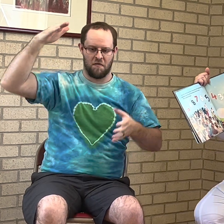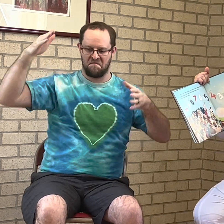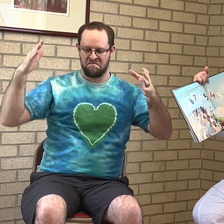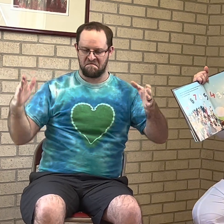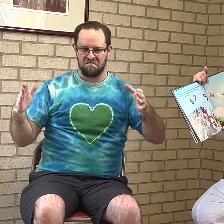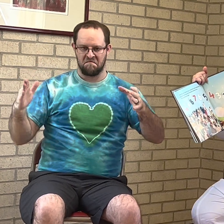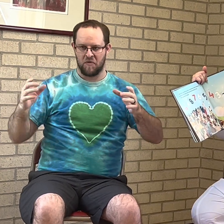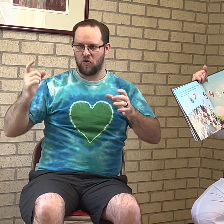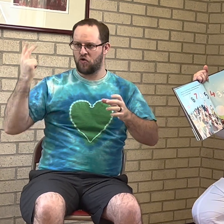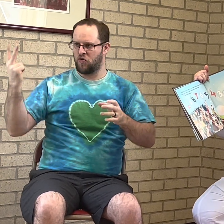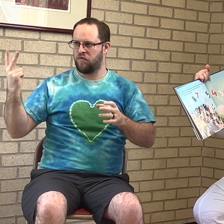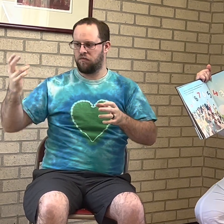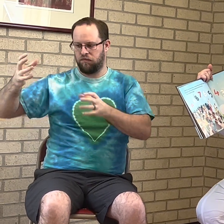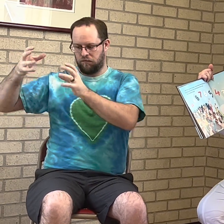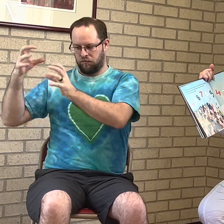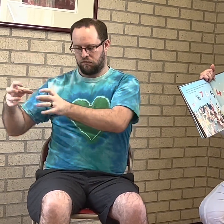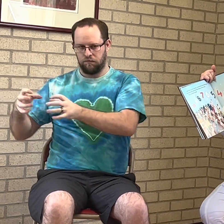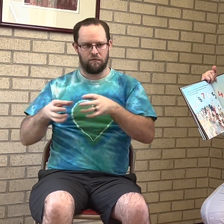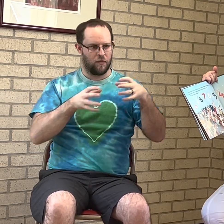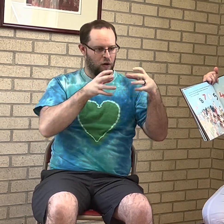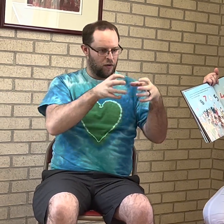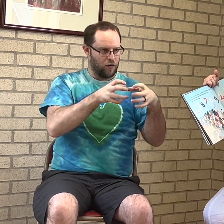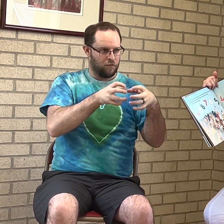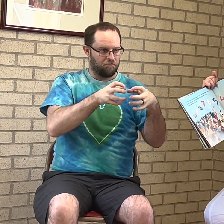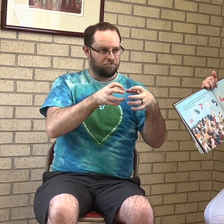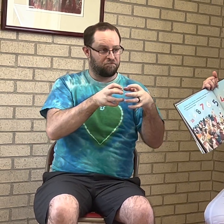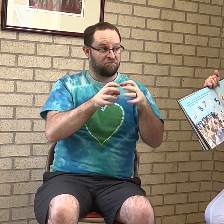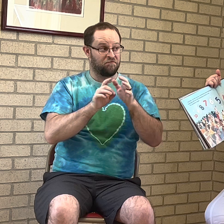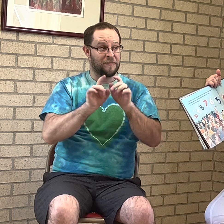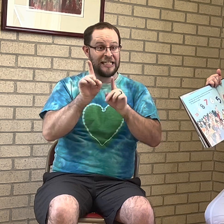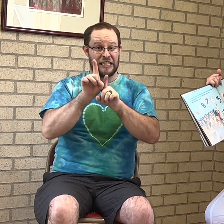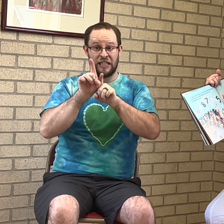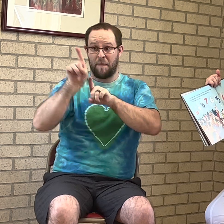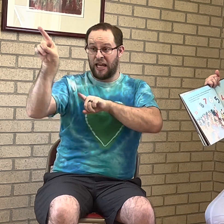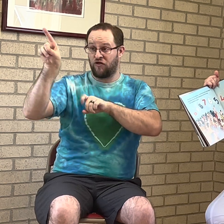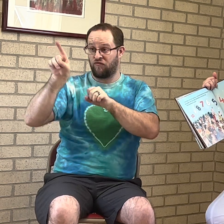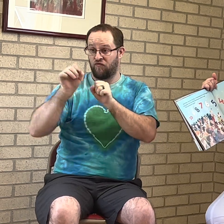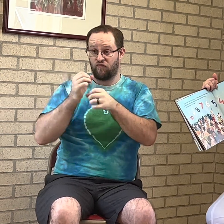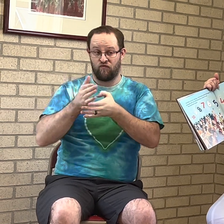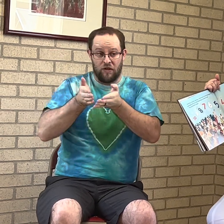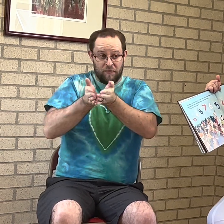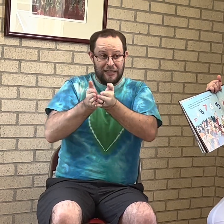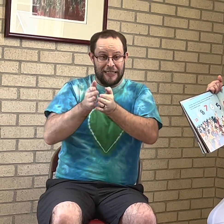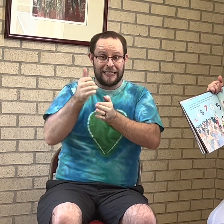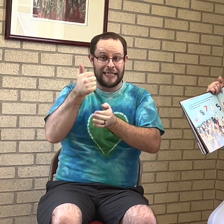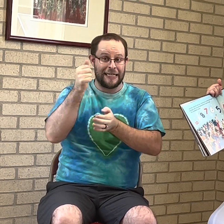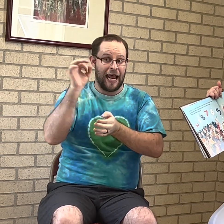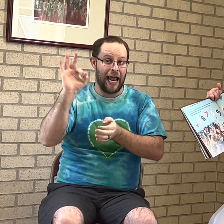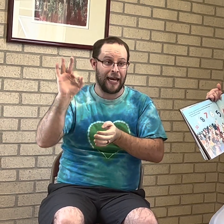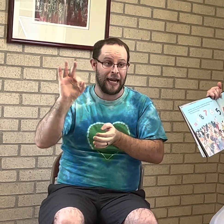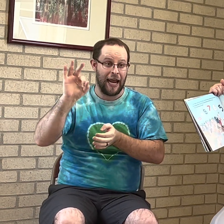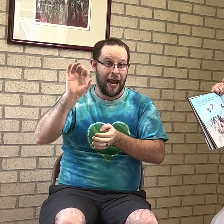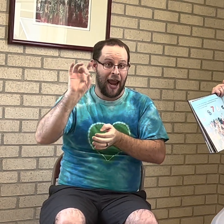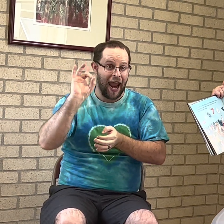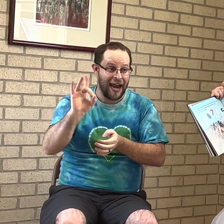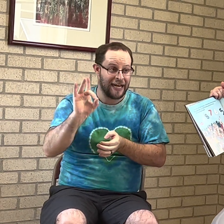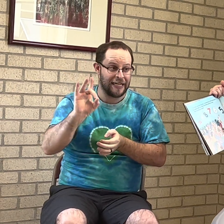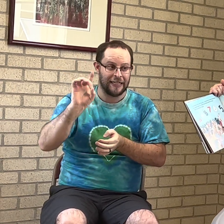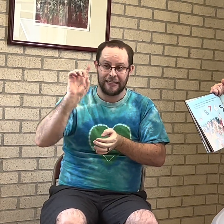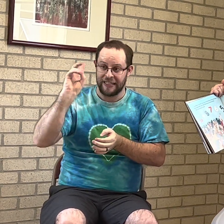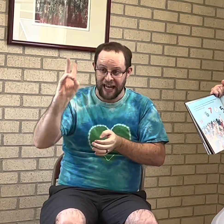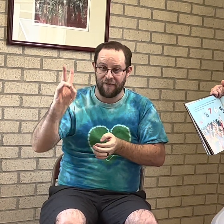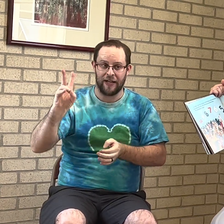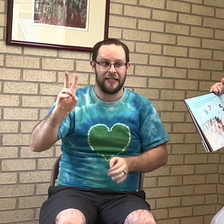small spaceships perched on top the countdown began! Ten, {Children counting with Mr. Dixon}